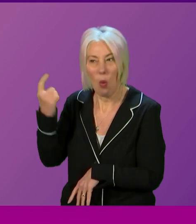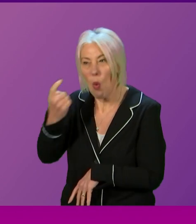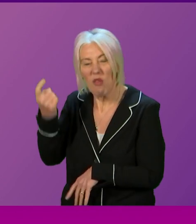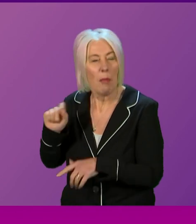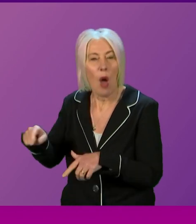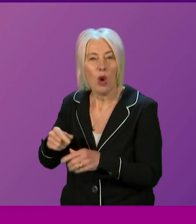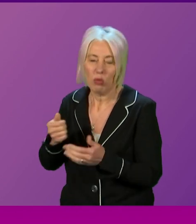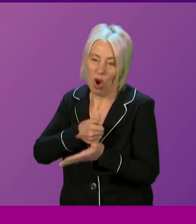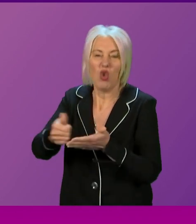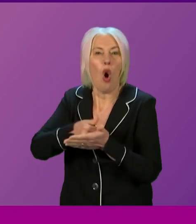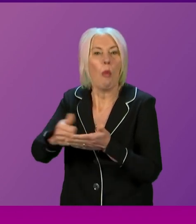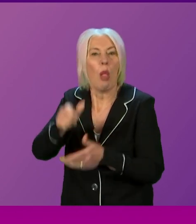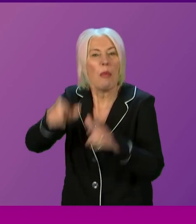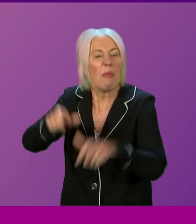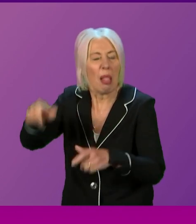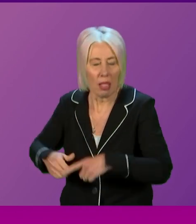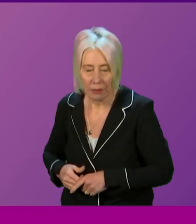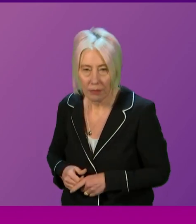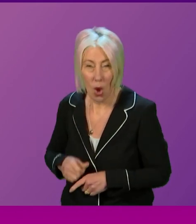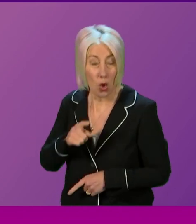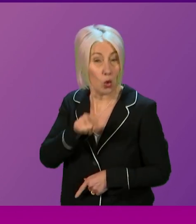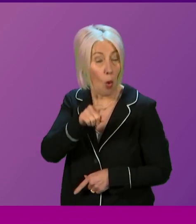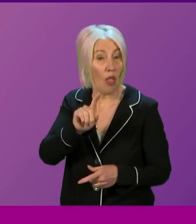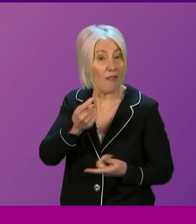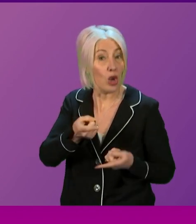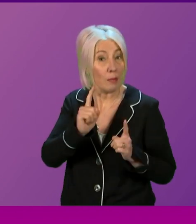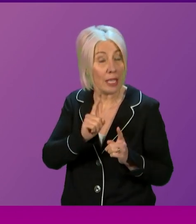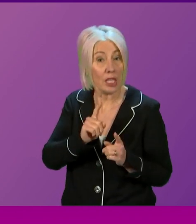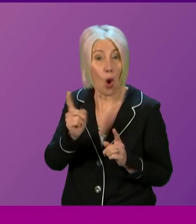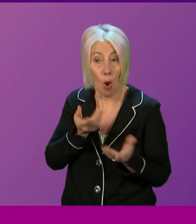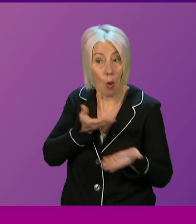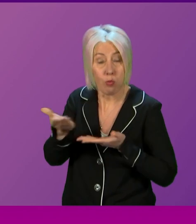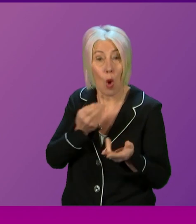What conversations has the First Minister had with the Prime Minister about the inadequacy